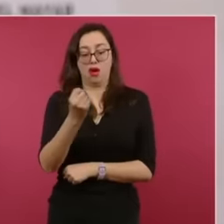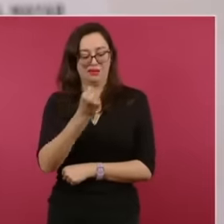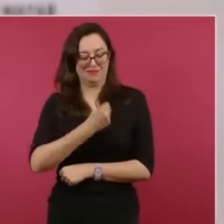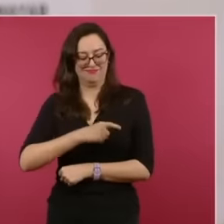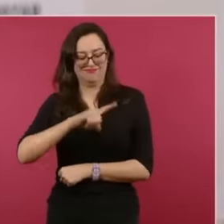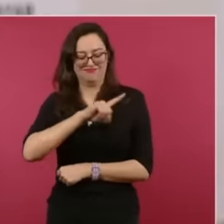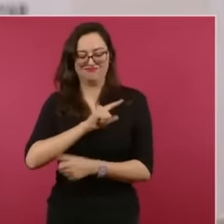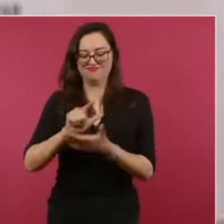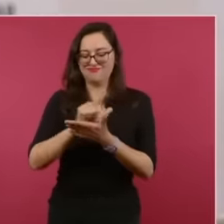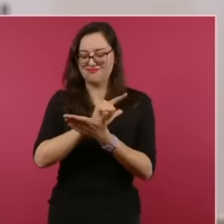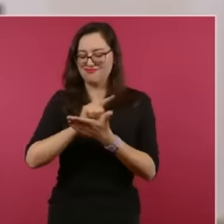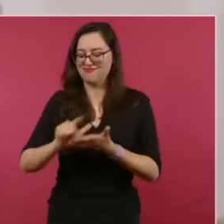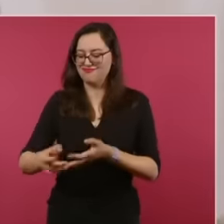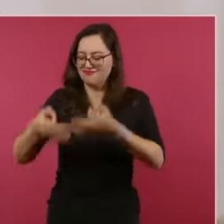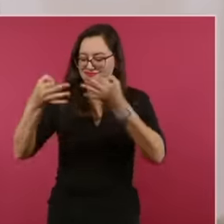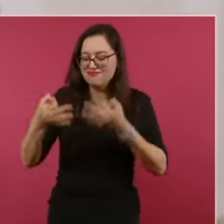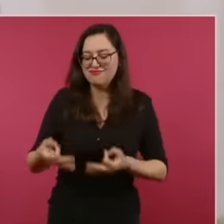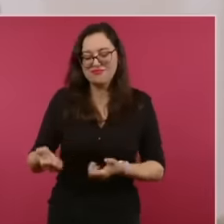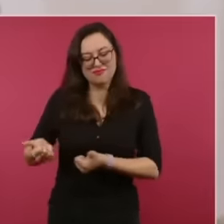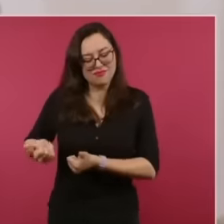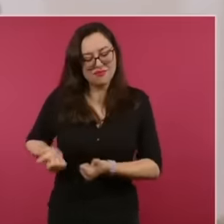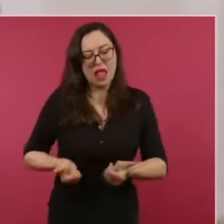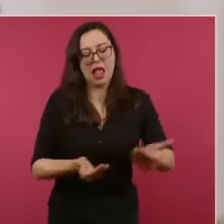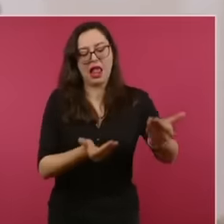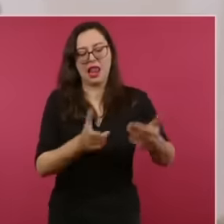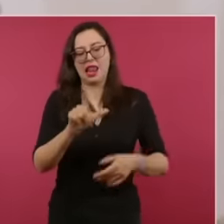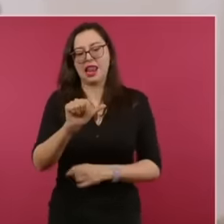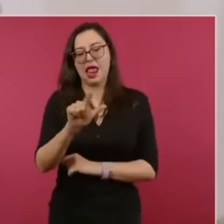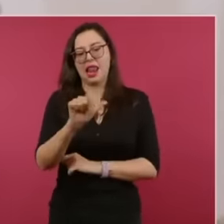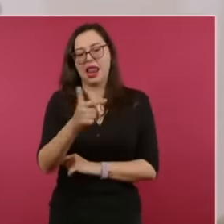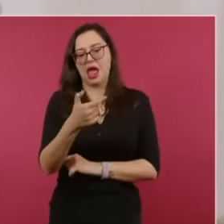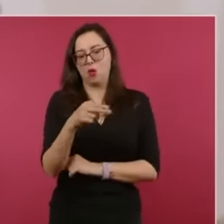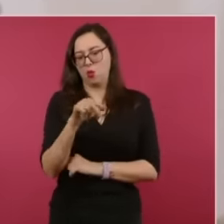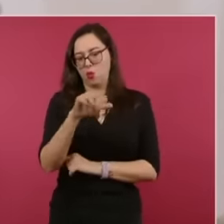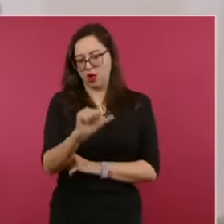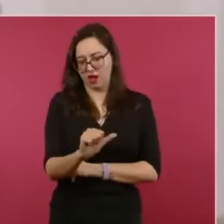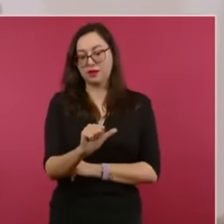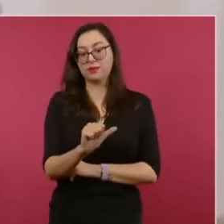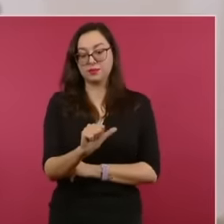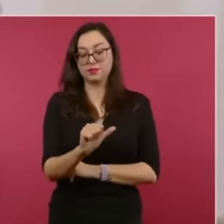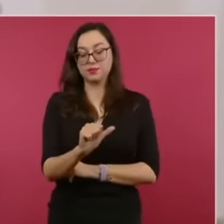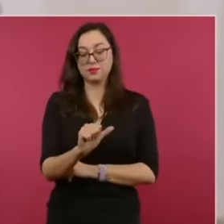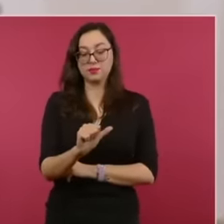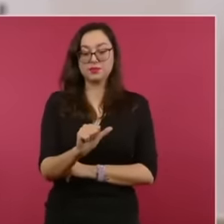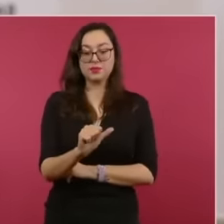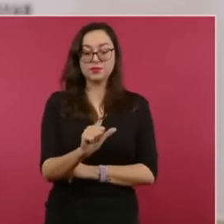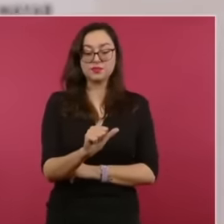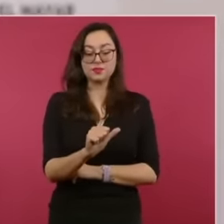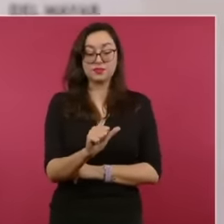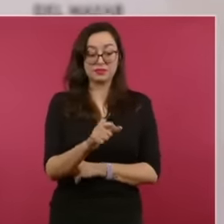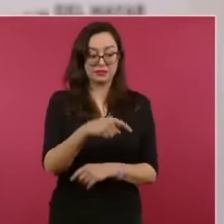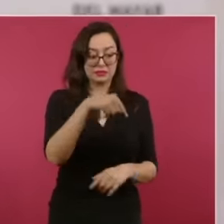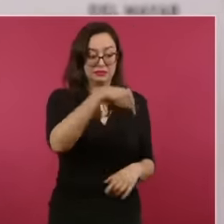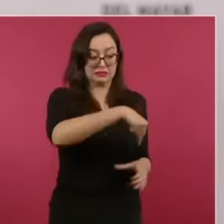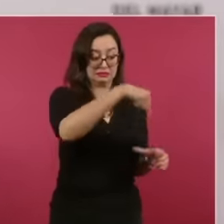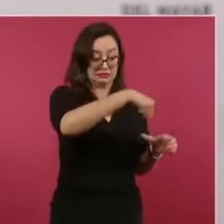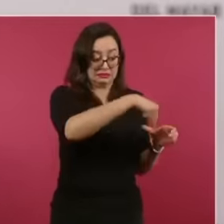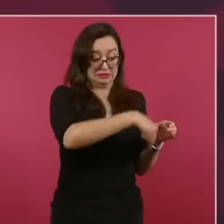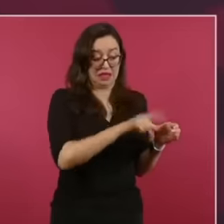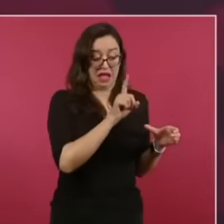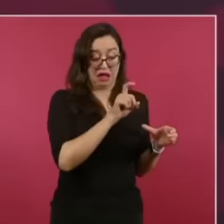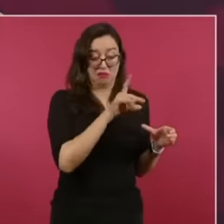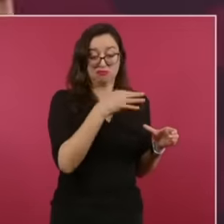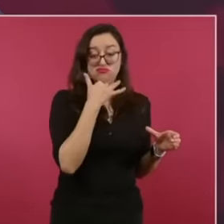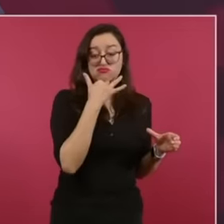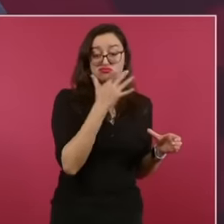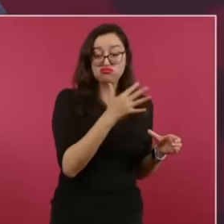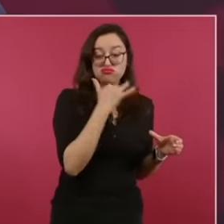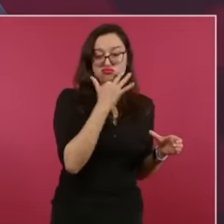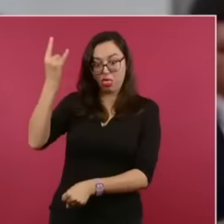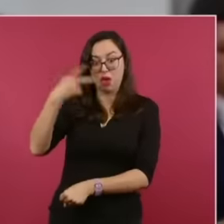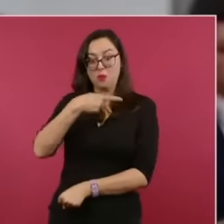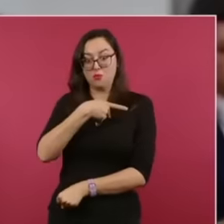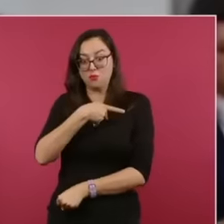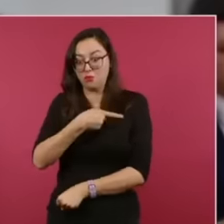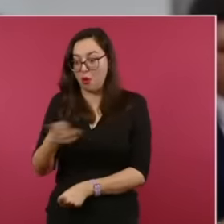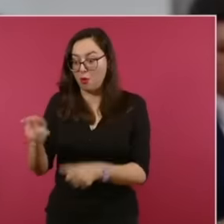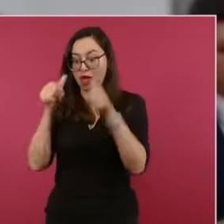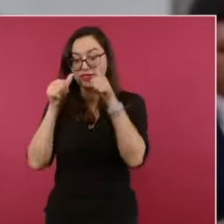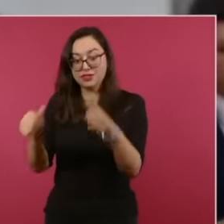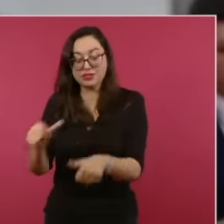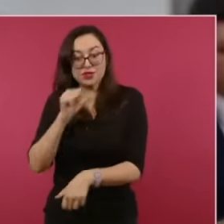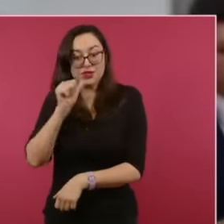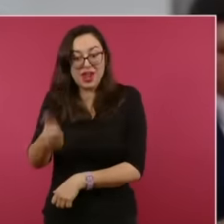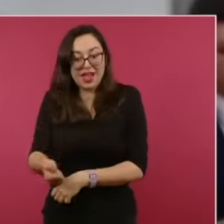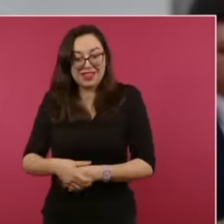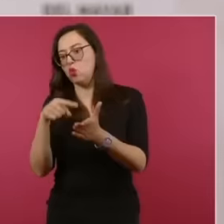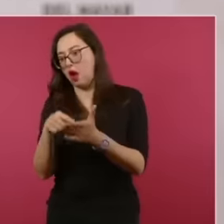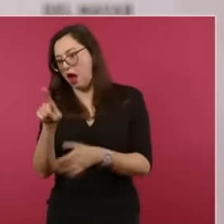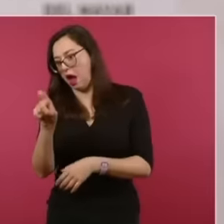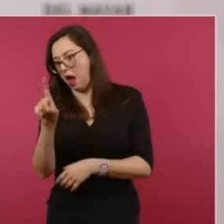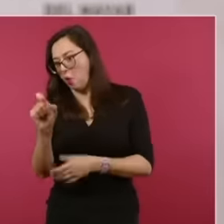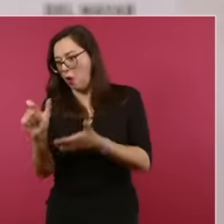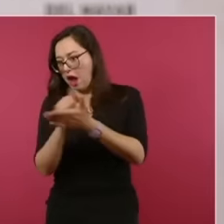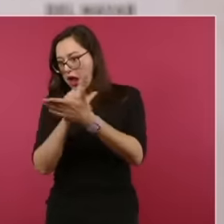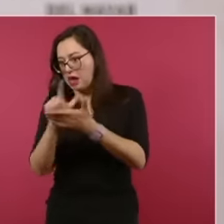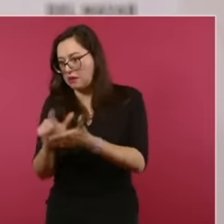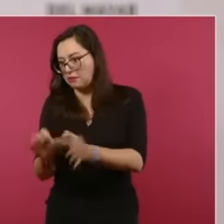the lagoon to use not groundwater but surface water from uncontaminated dams.